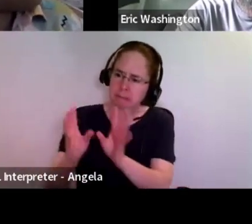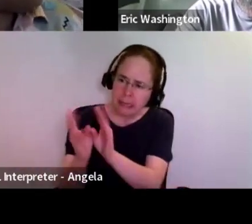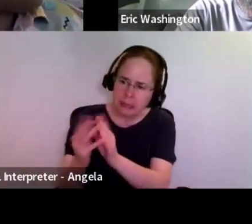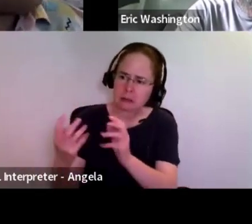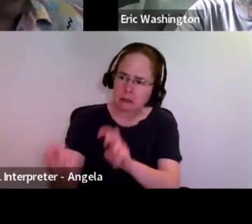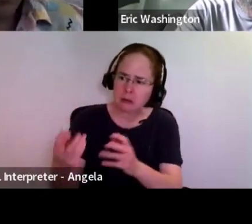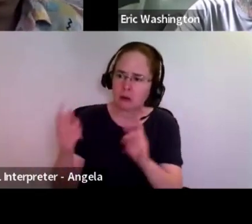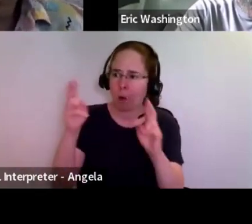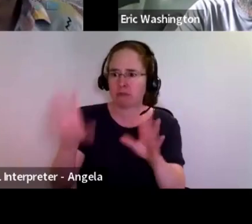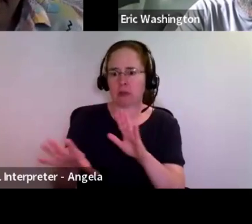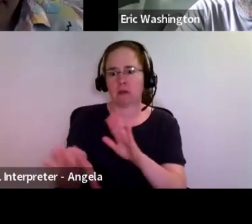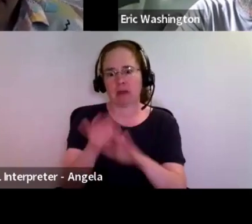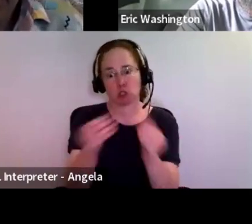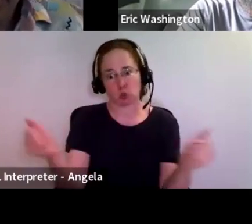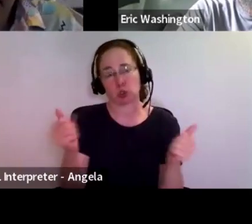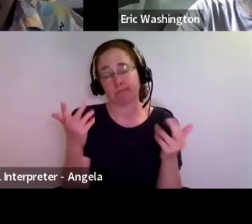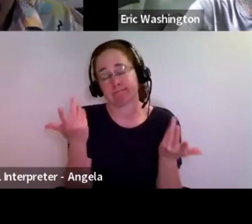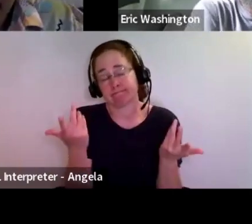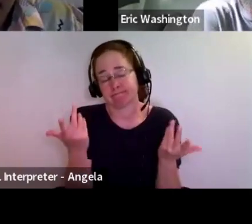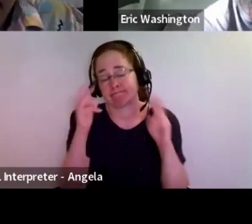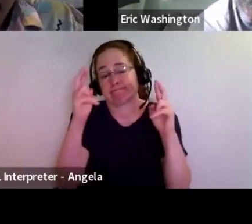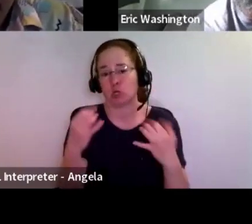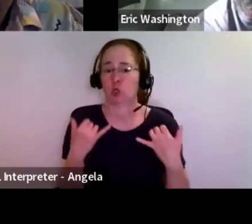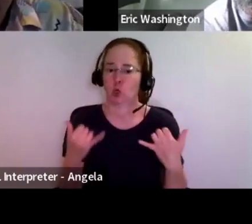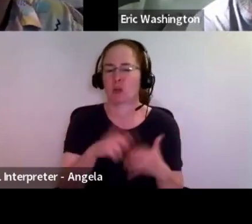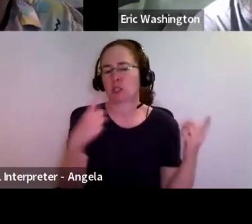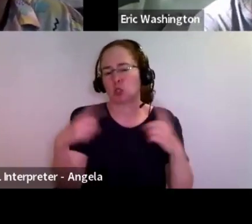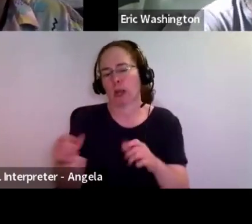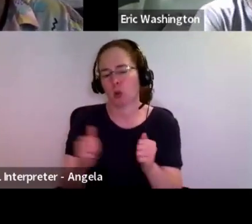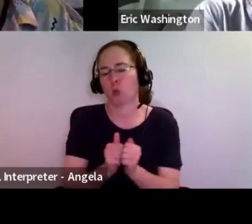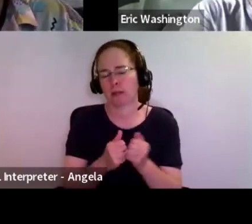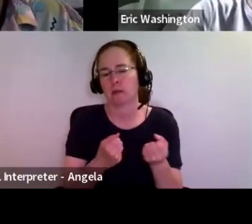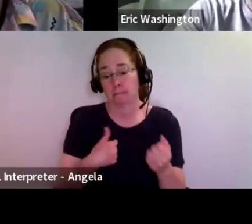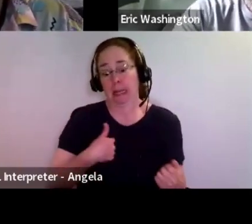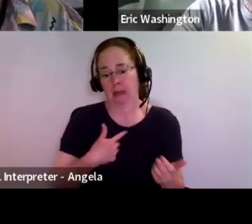a solution to it. So yeah, that's that's currently what's going on with advocacy with me in my area.